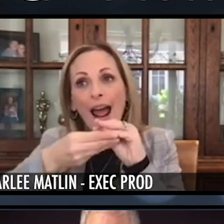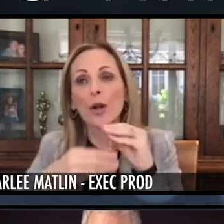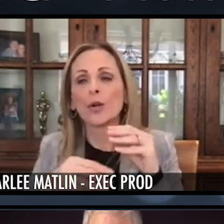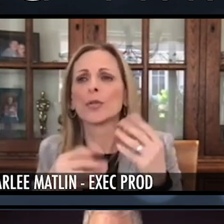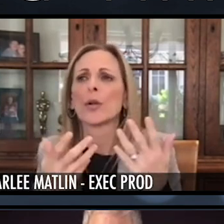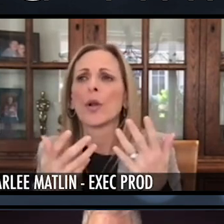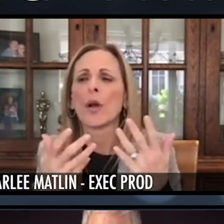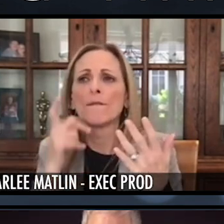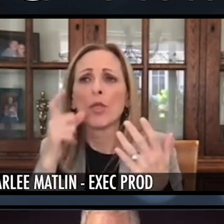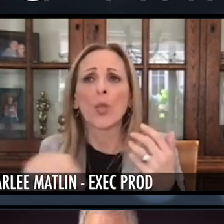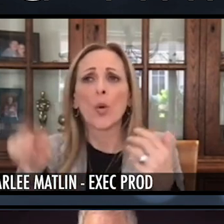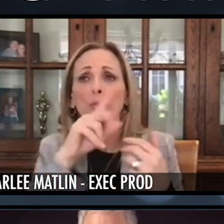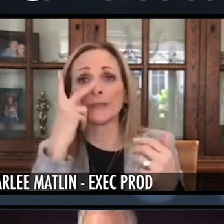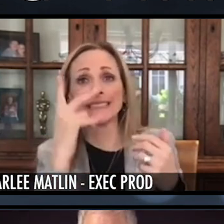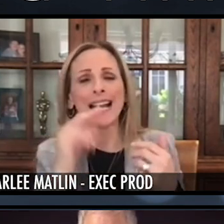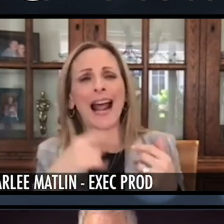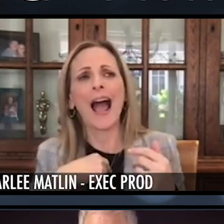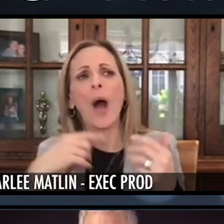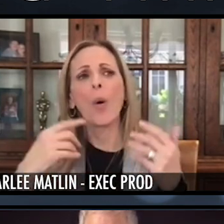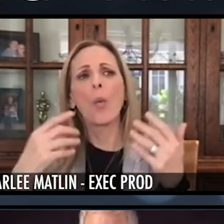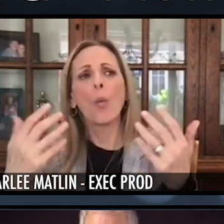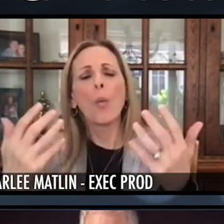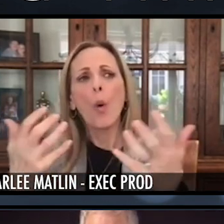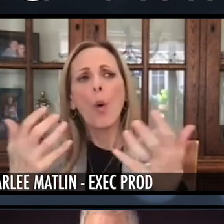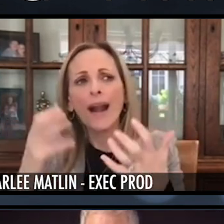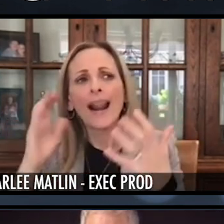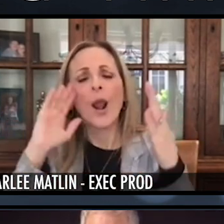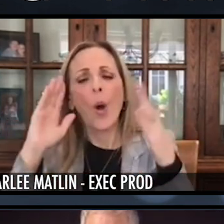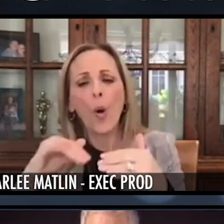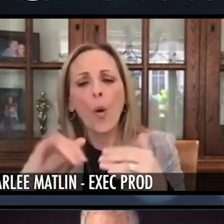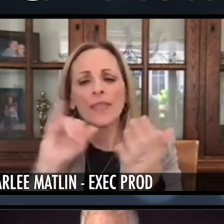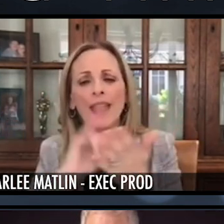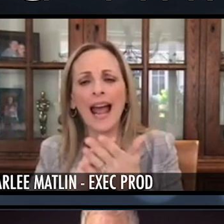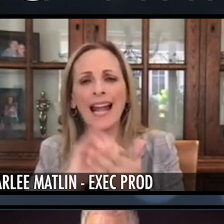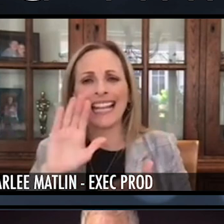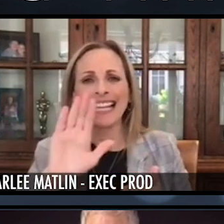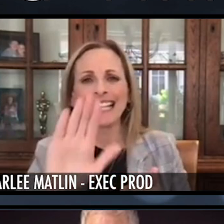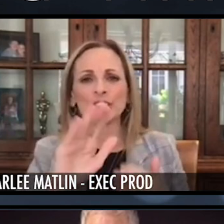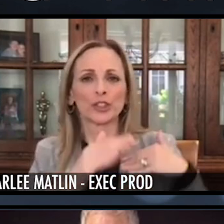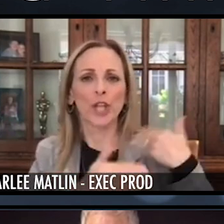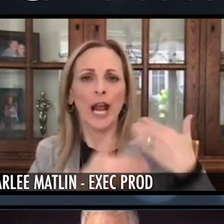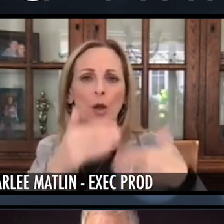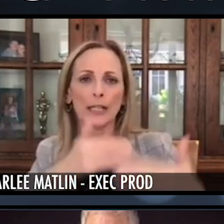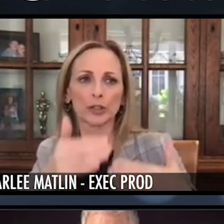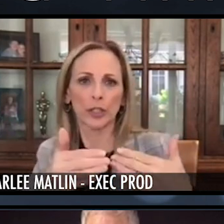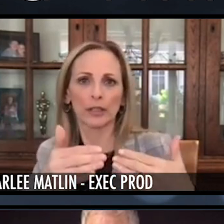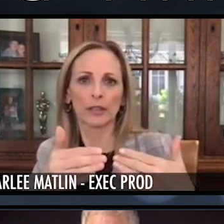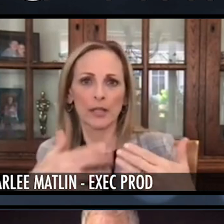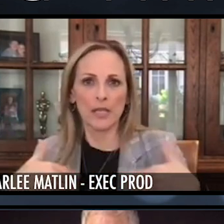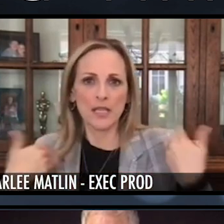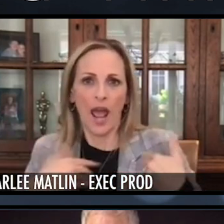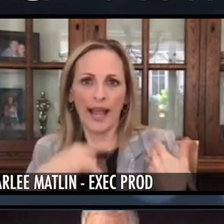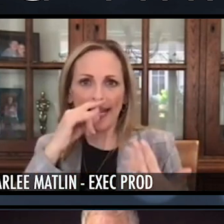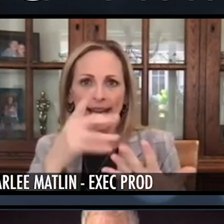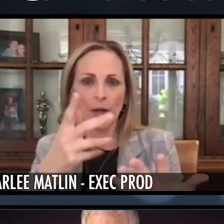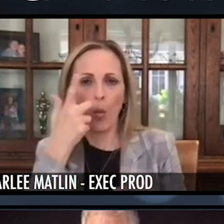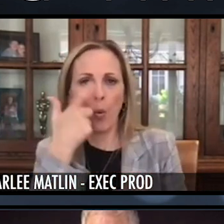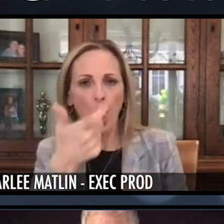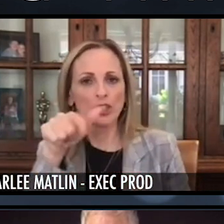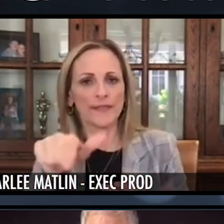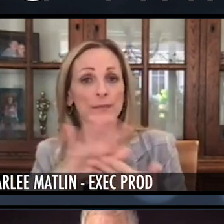when. For those of you who see this, I want, and I hope that people of the